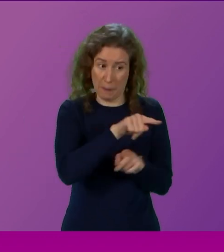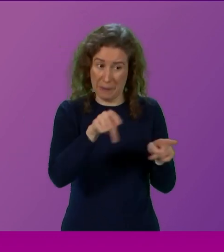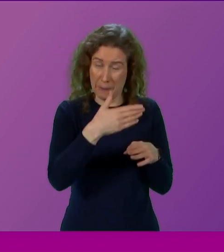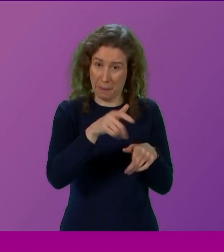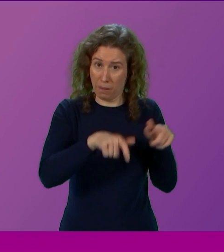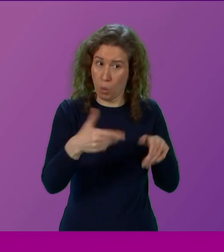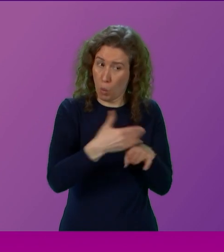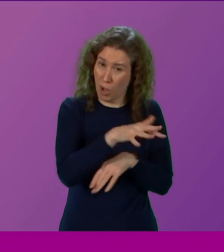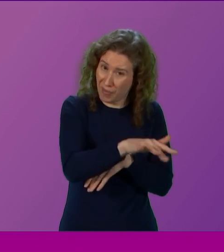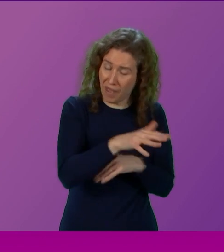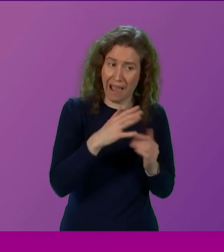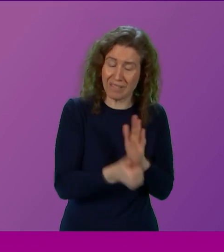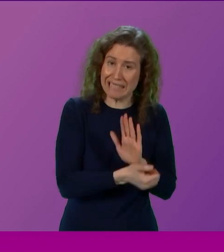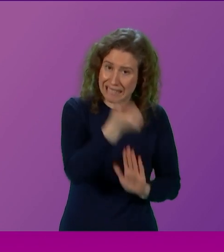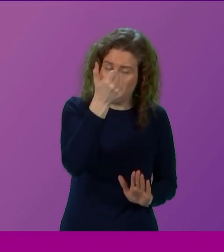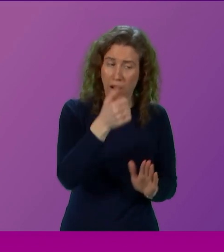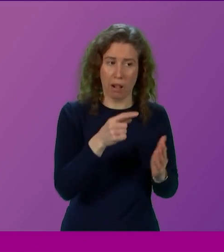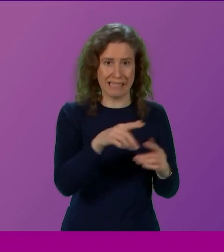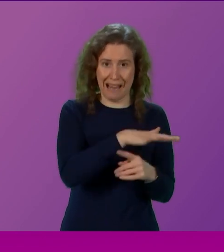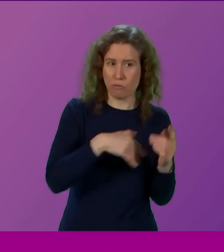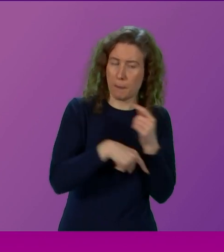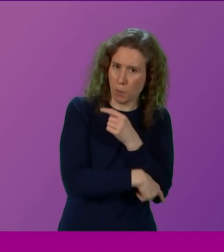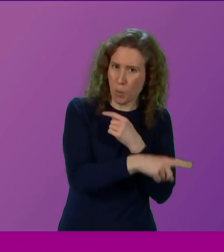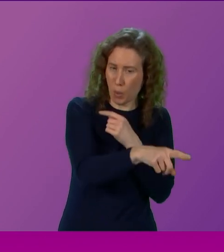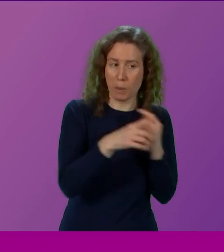area and ensure that this household name can prosper for decades to come?